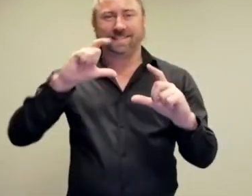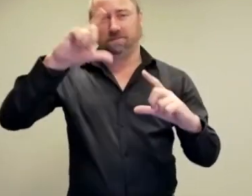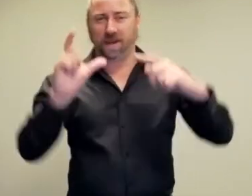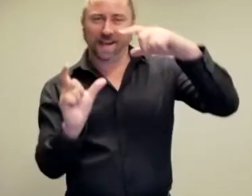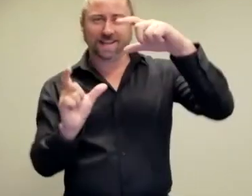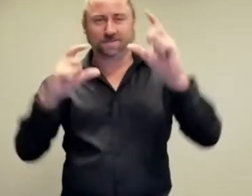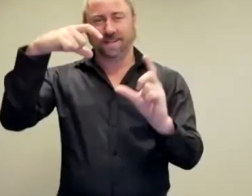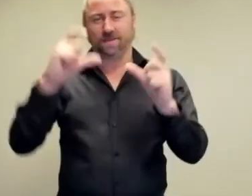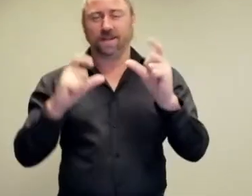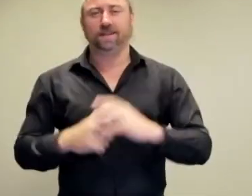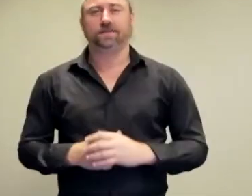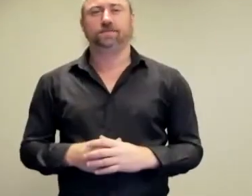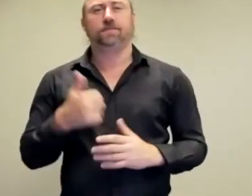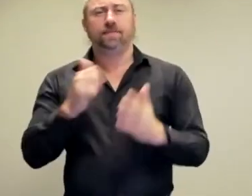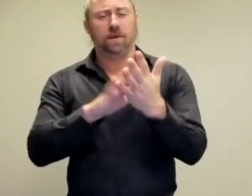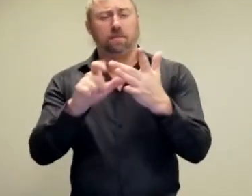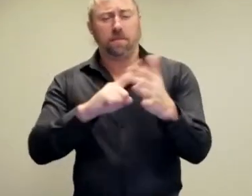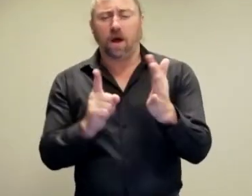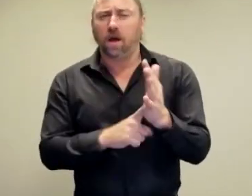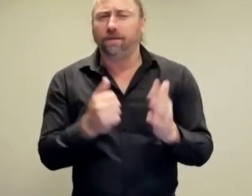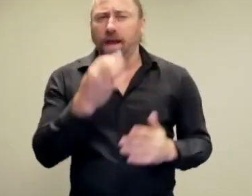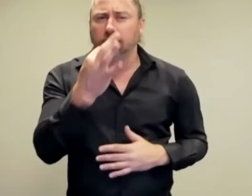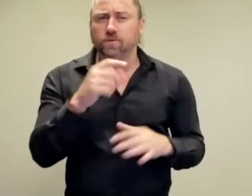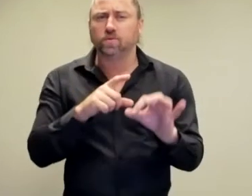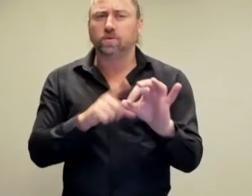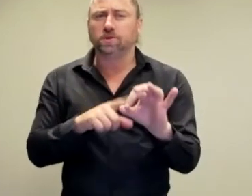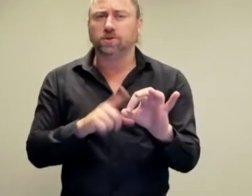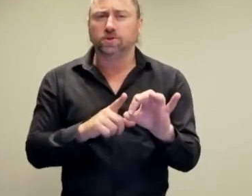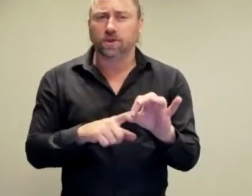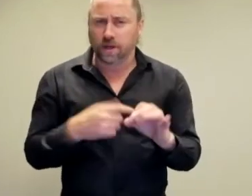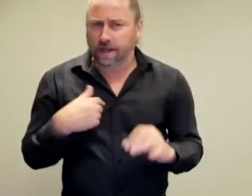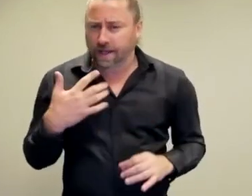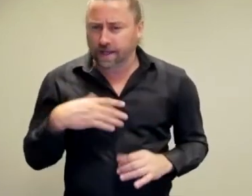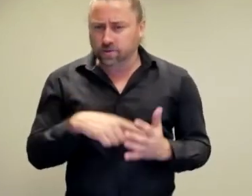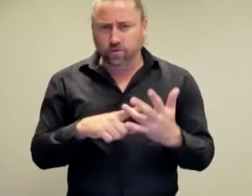Okay Michael is asking a question and I just need to see if I can scroll